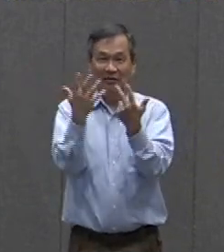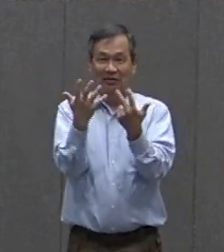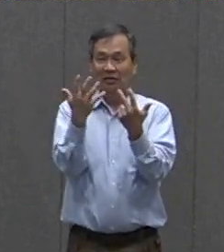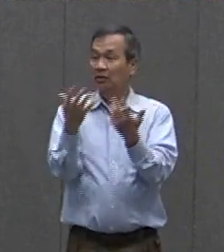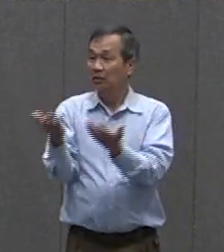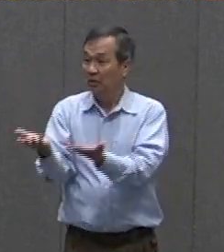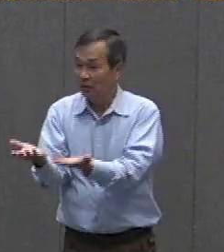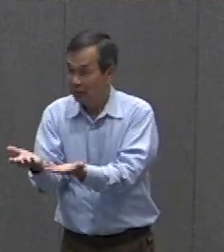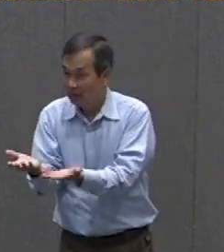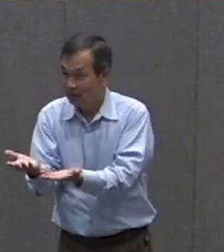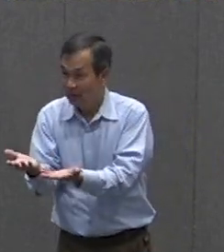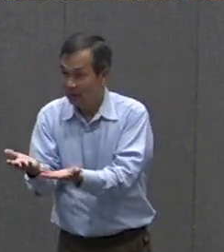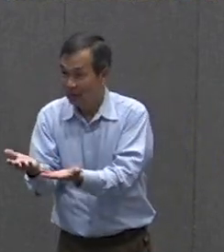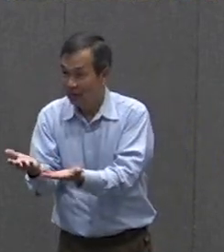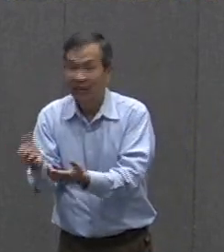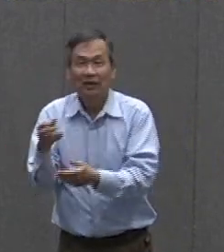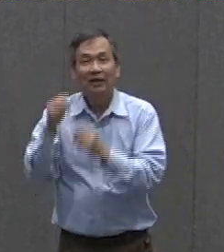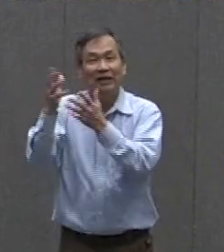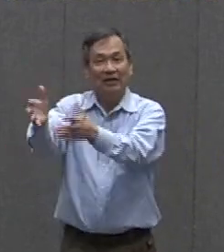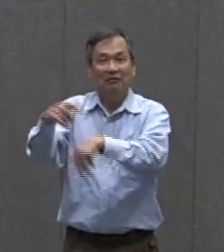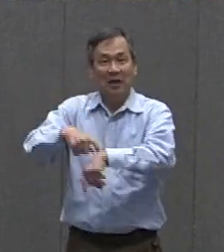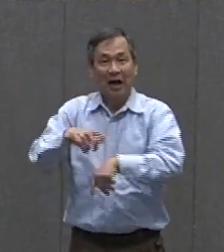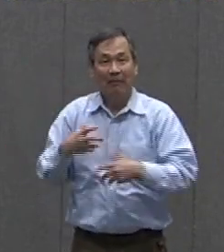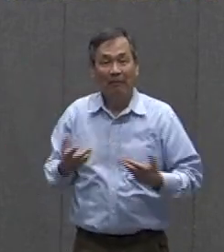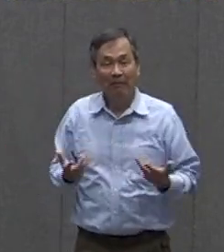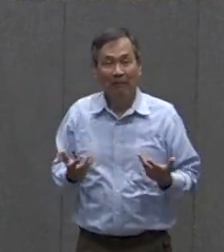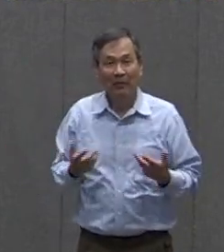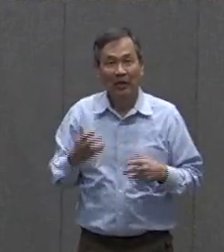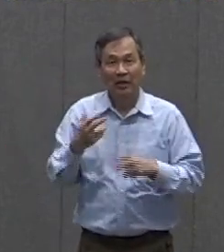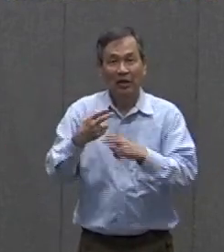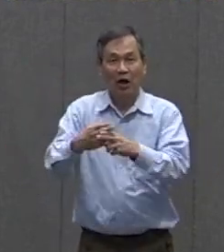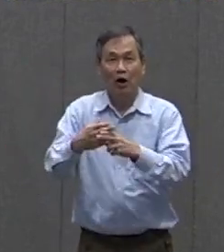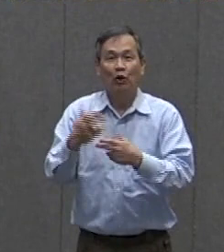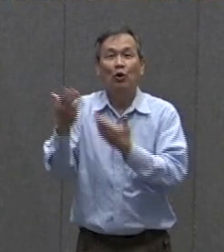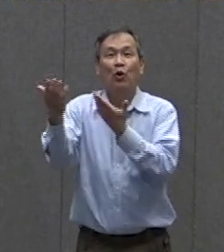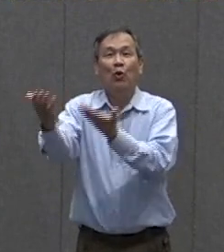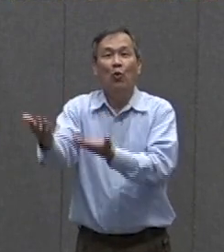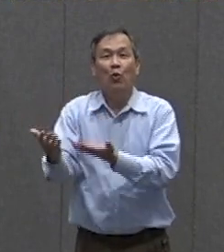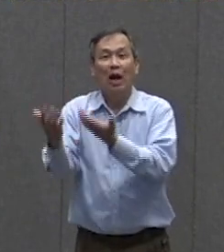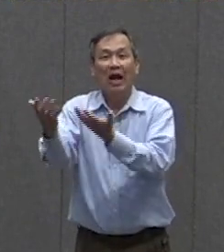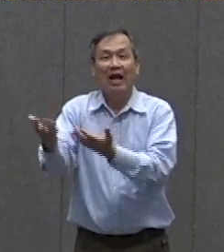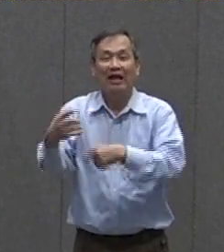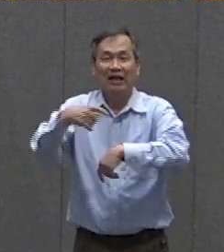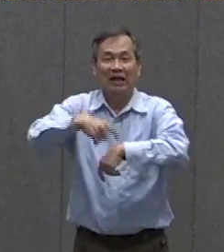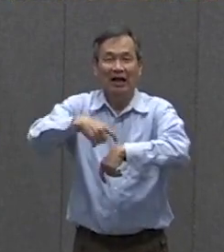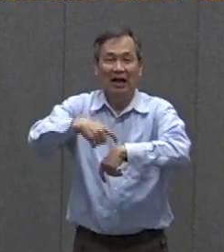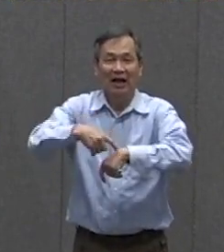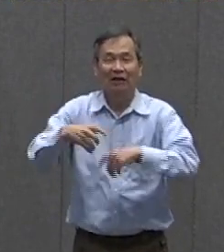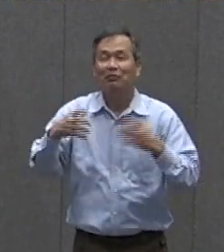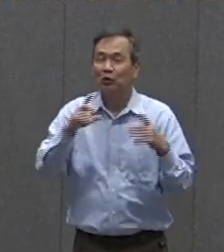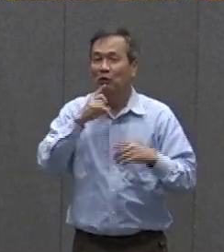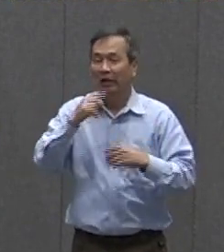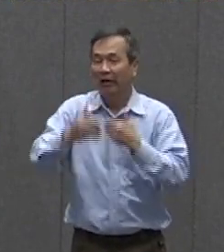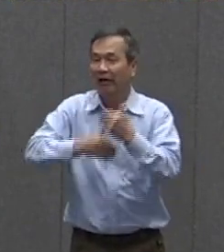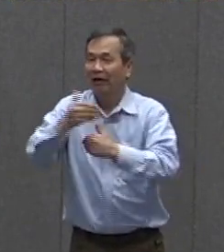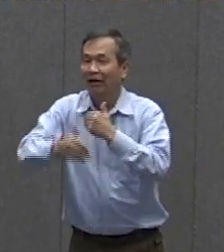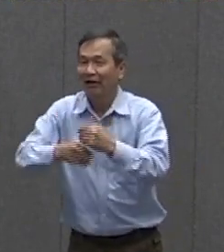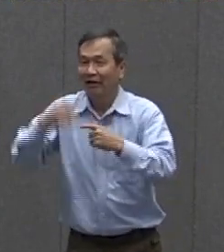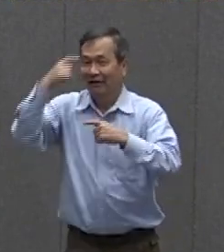And then give them time to answer that question. That's called wait time. But it also helps them put a sight to the number